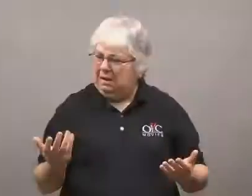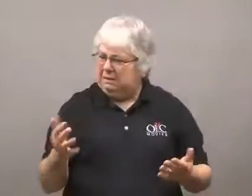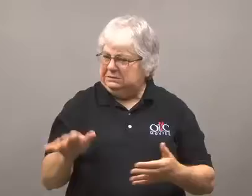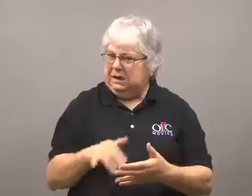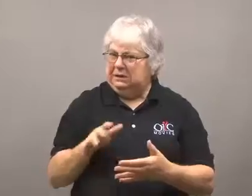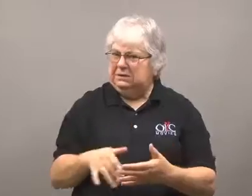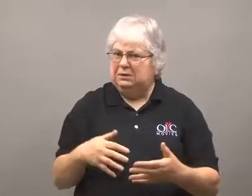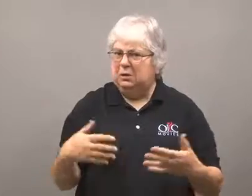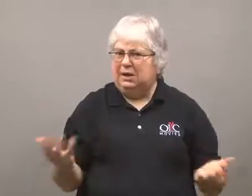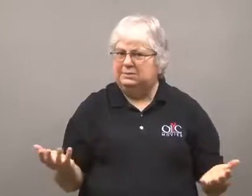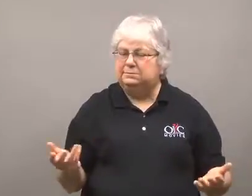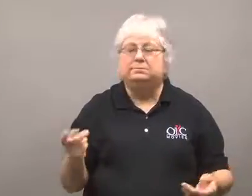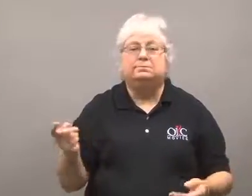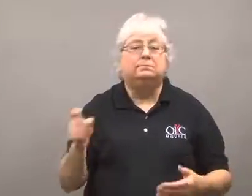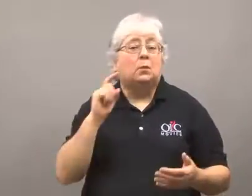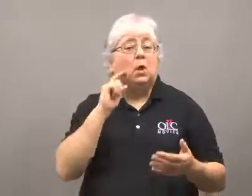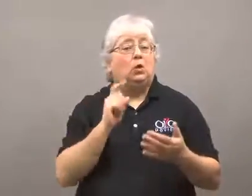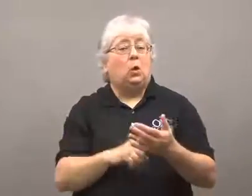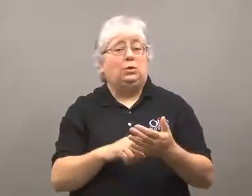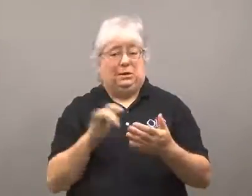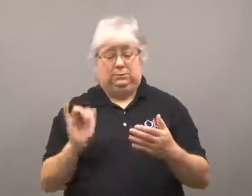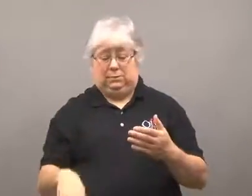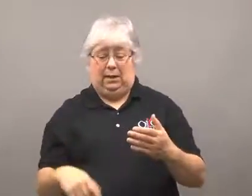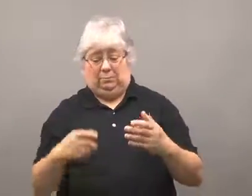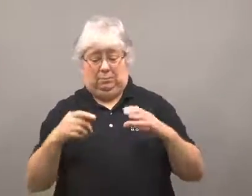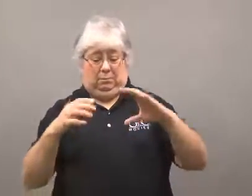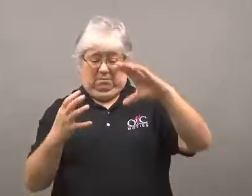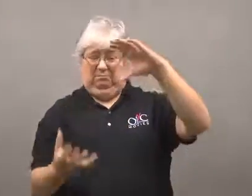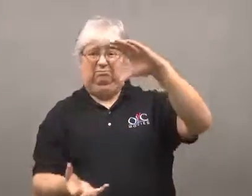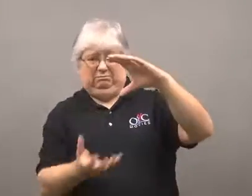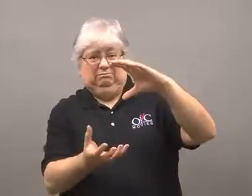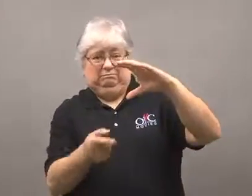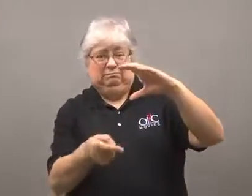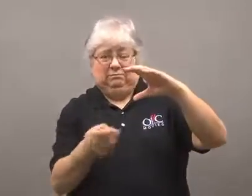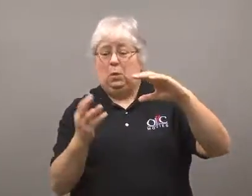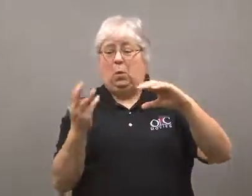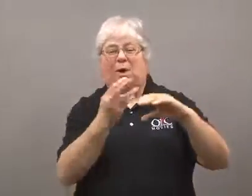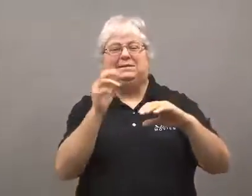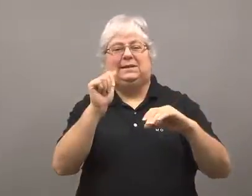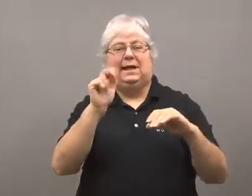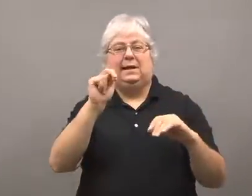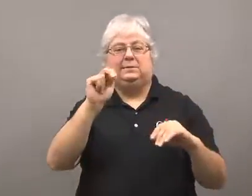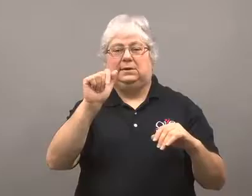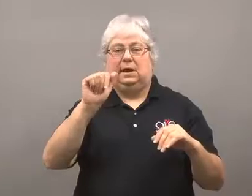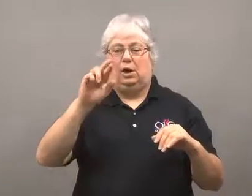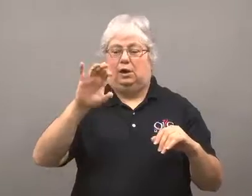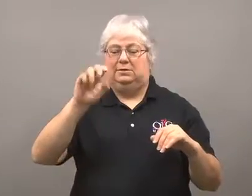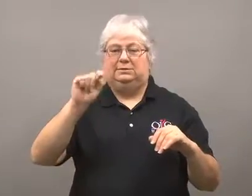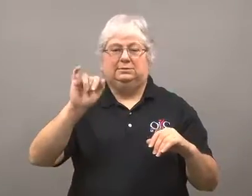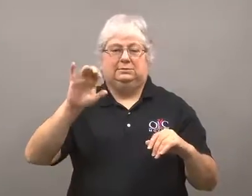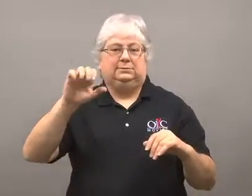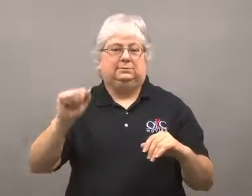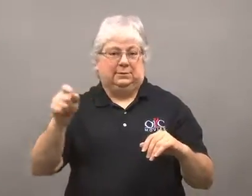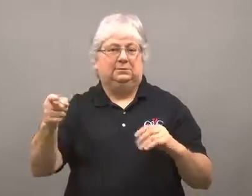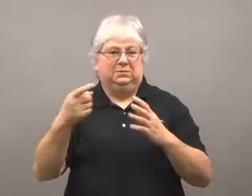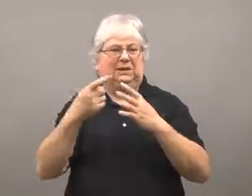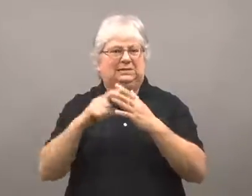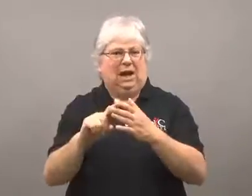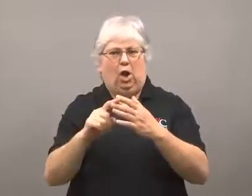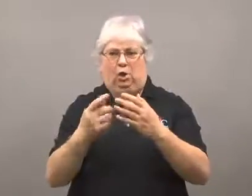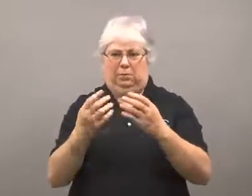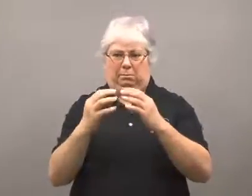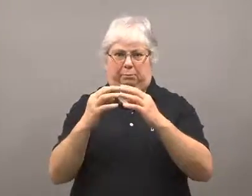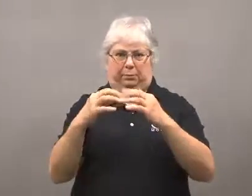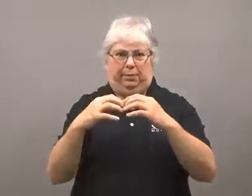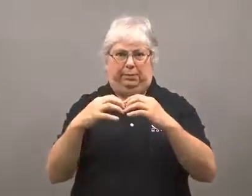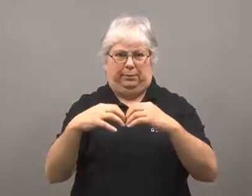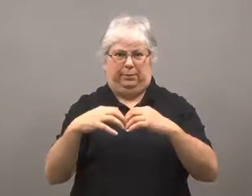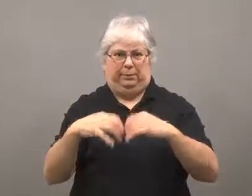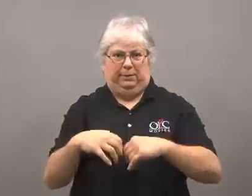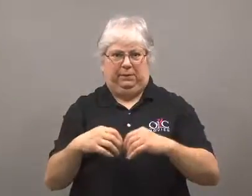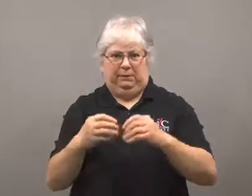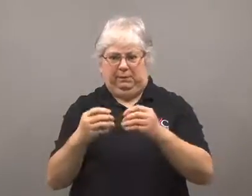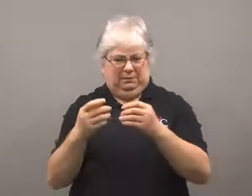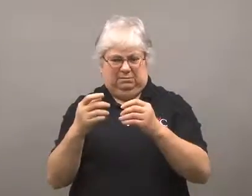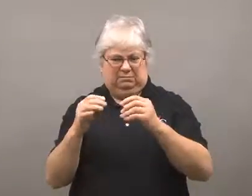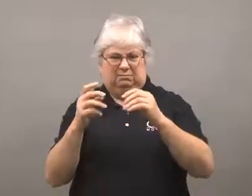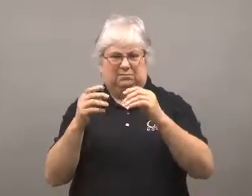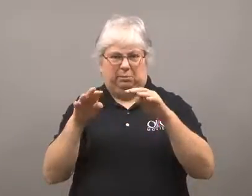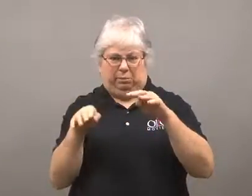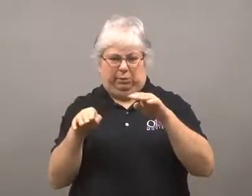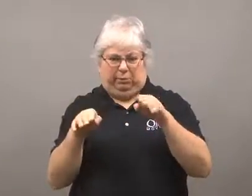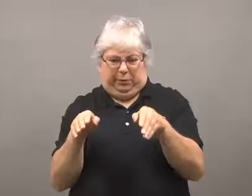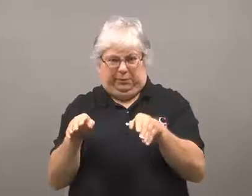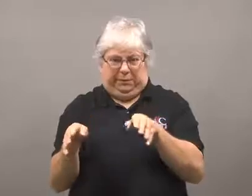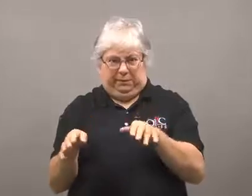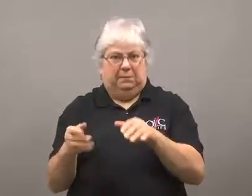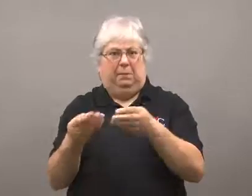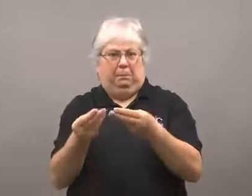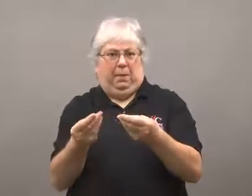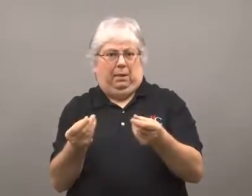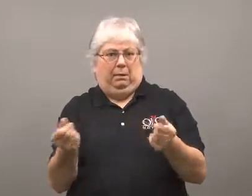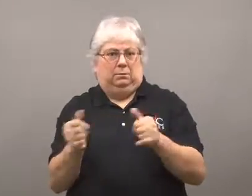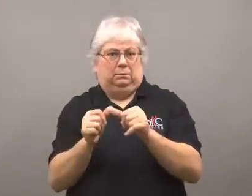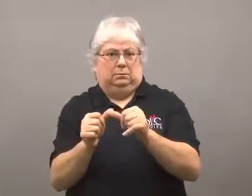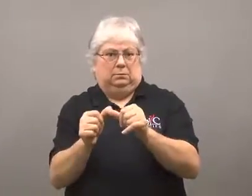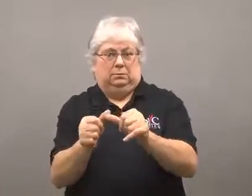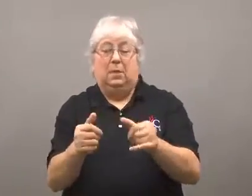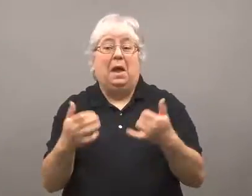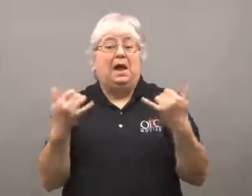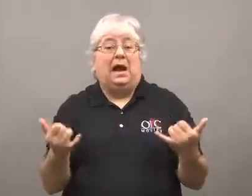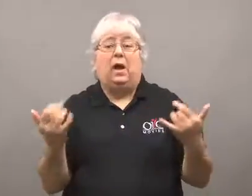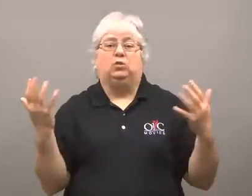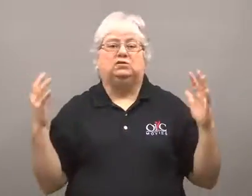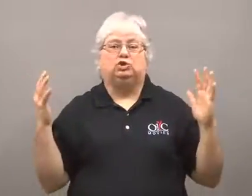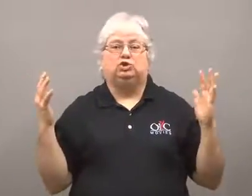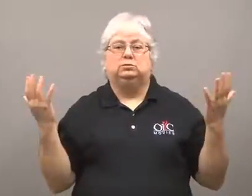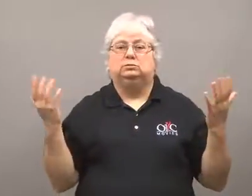They studied the deterioration and melting of the ice in West Antarctica.